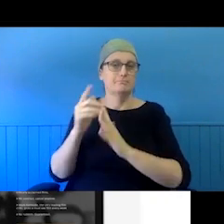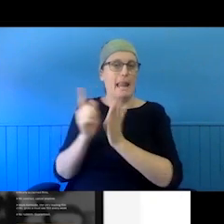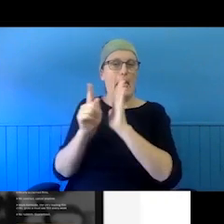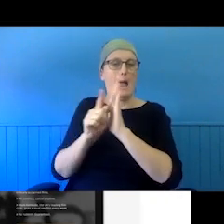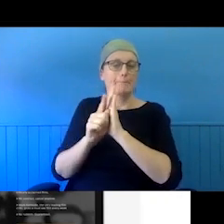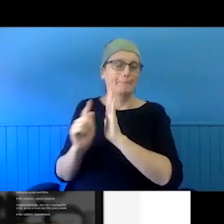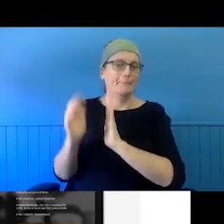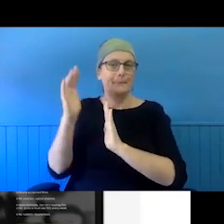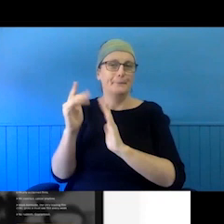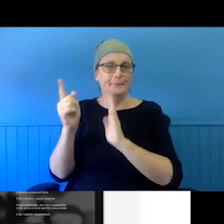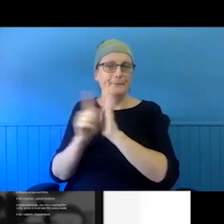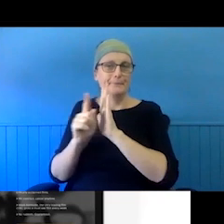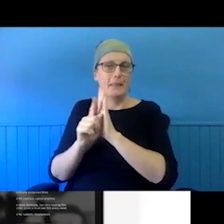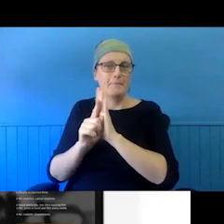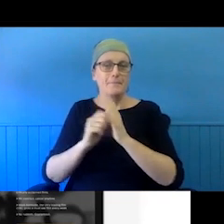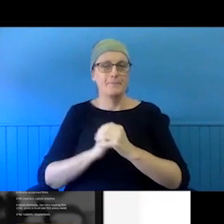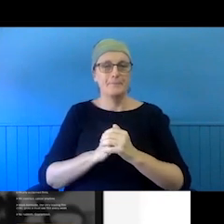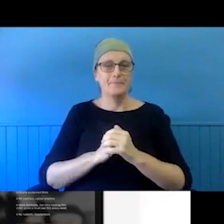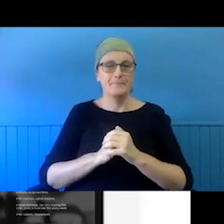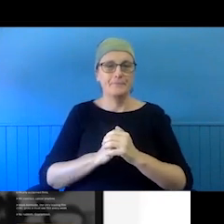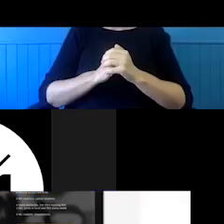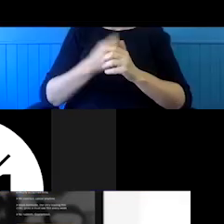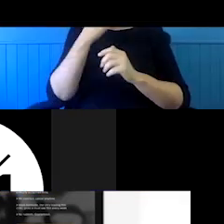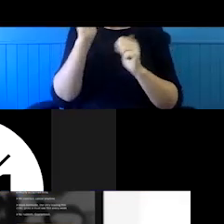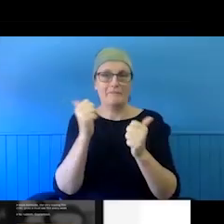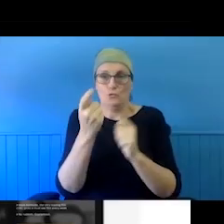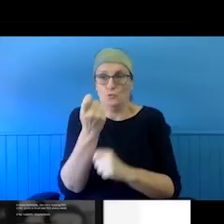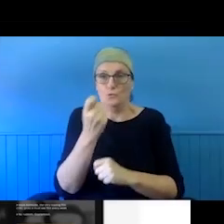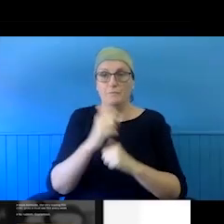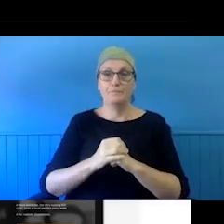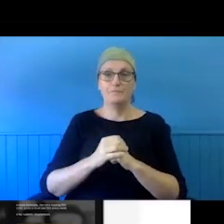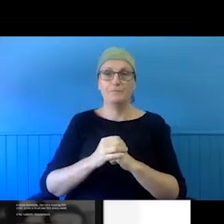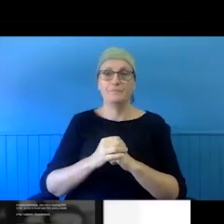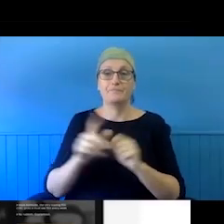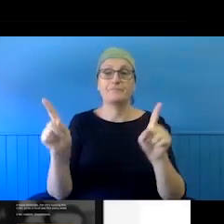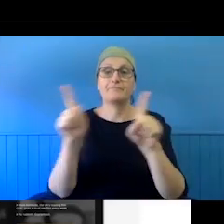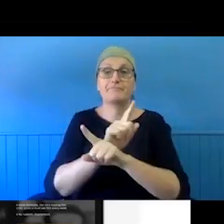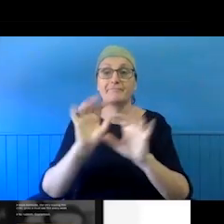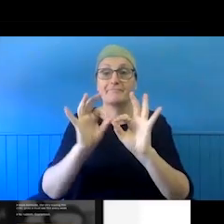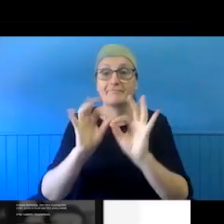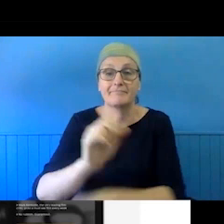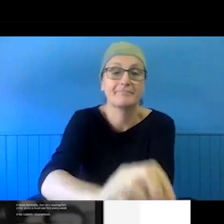finish in a moment. There we go... Sorry about that. So you can